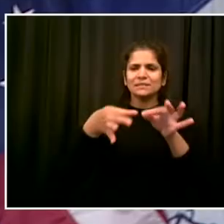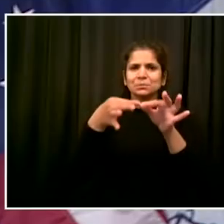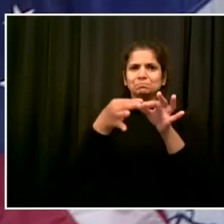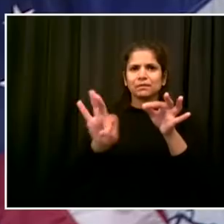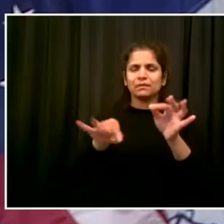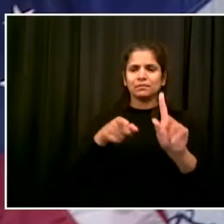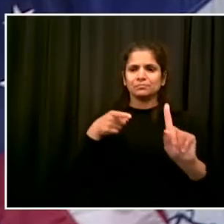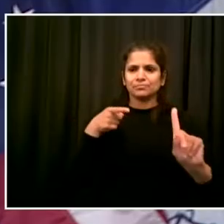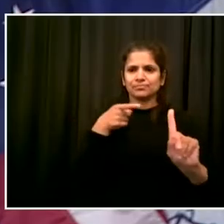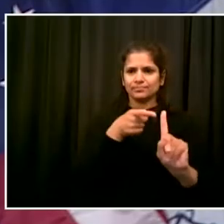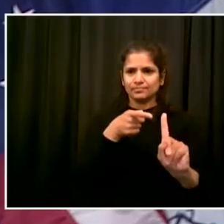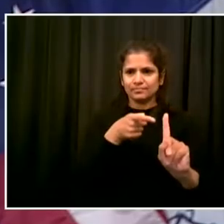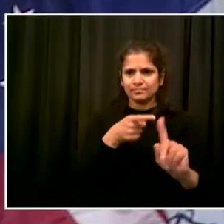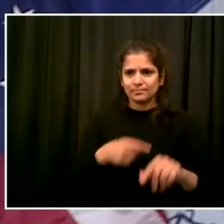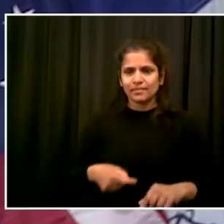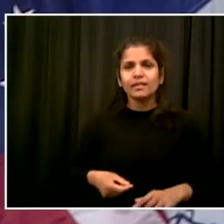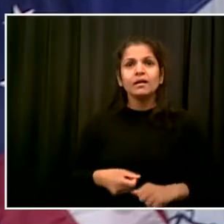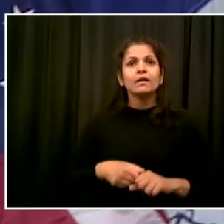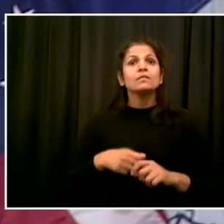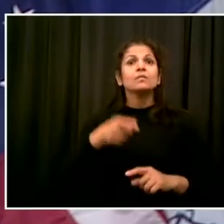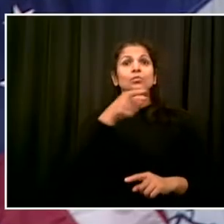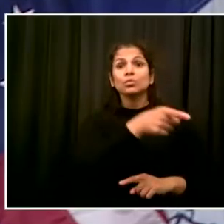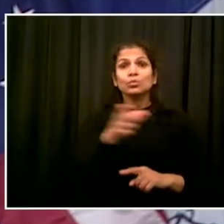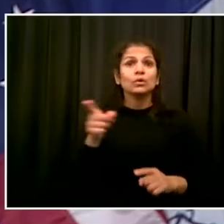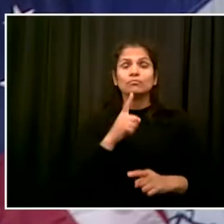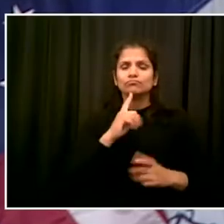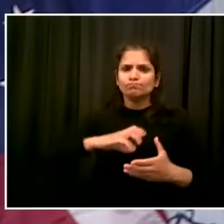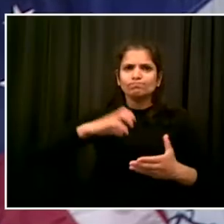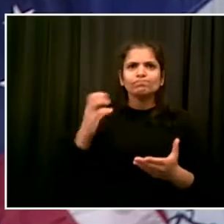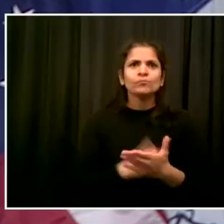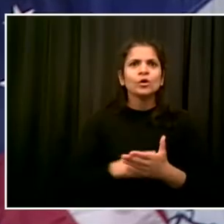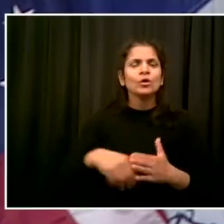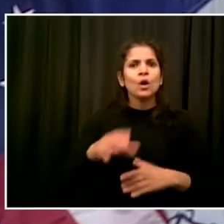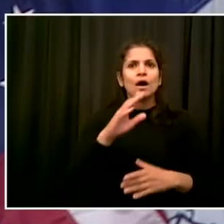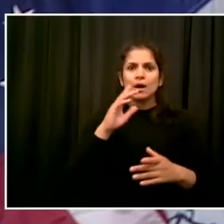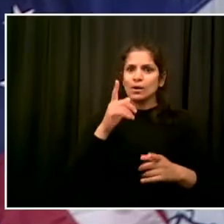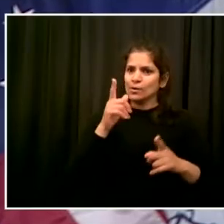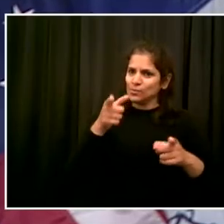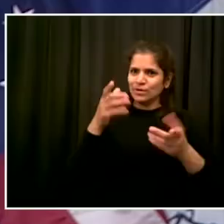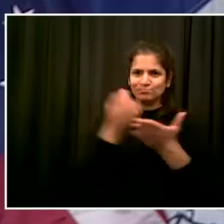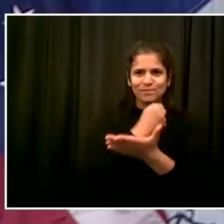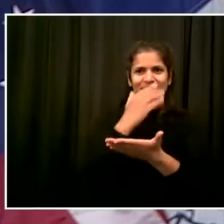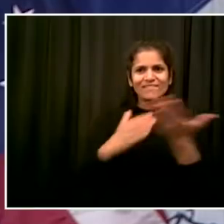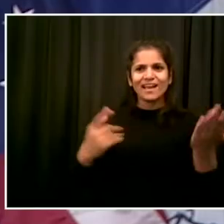HUGE IMPACT IN